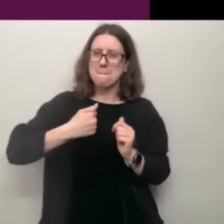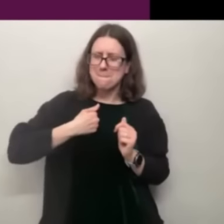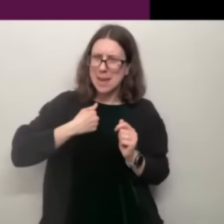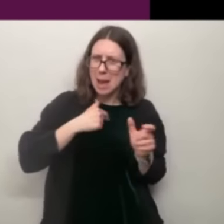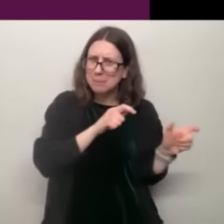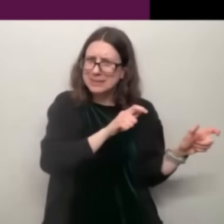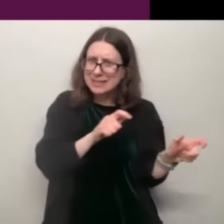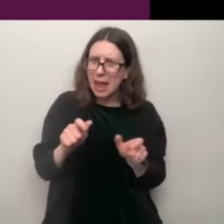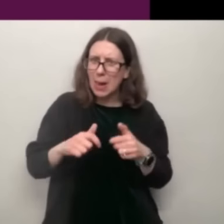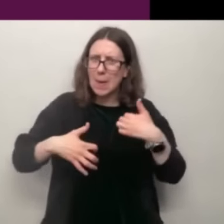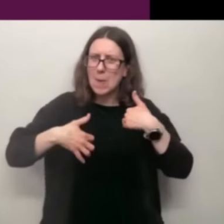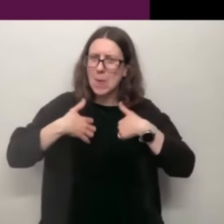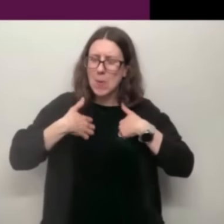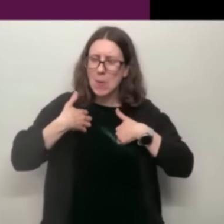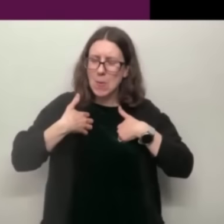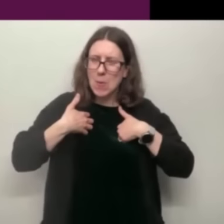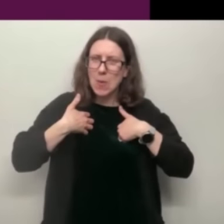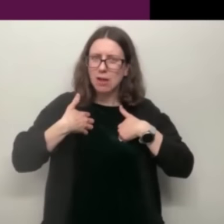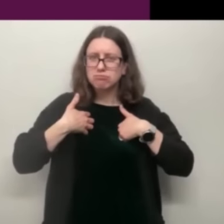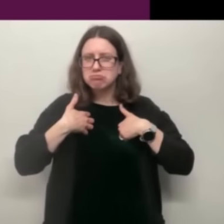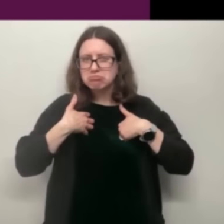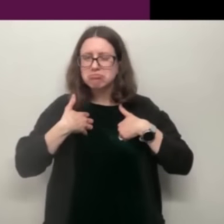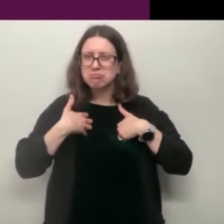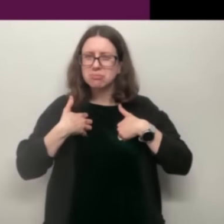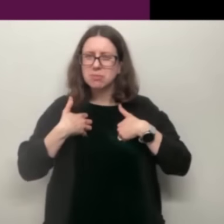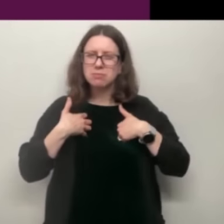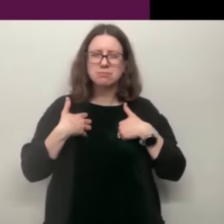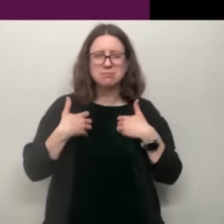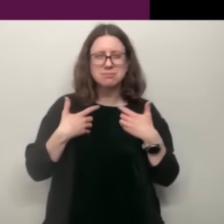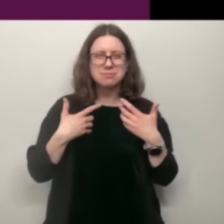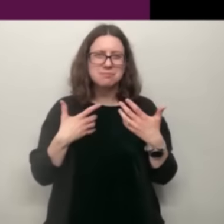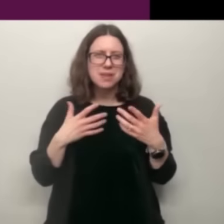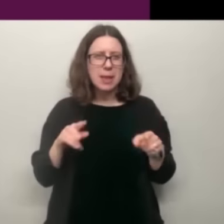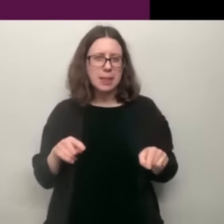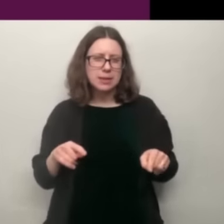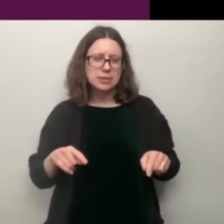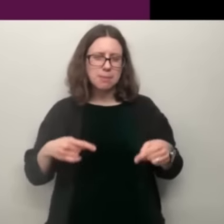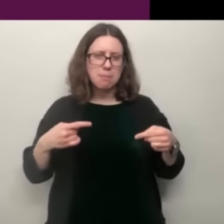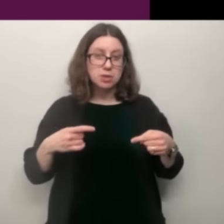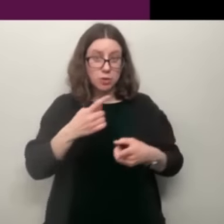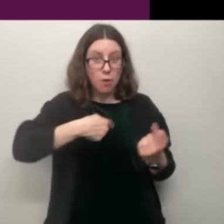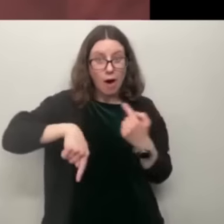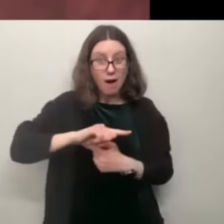with the idea of what might be symbolic of the challenges we have to overcome.